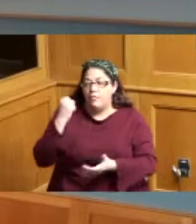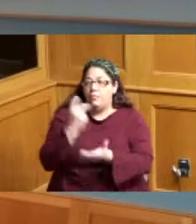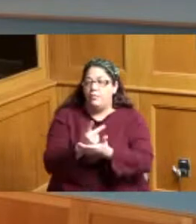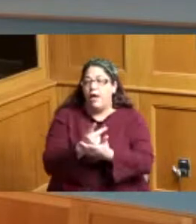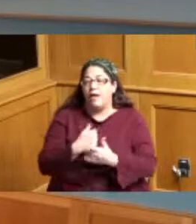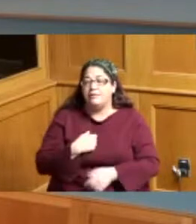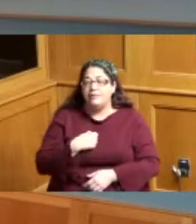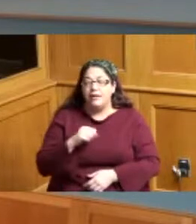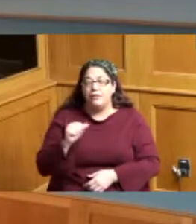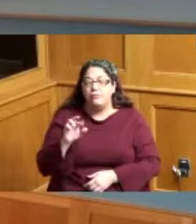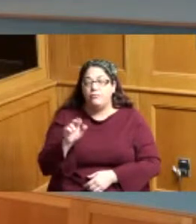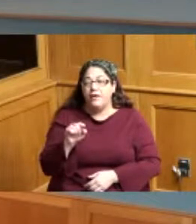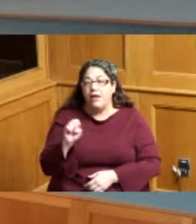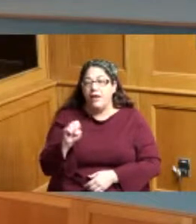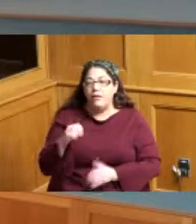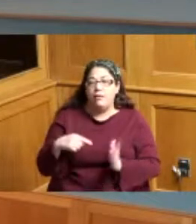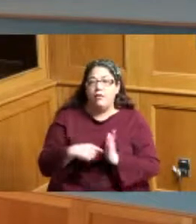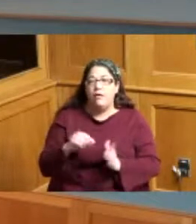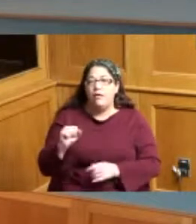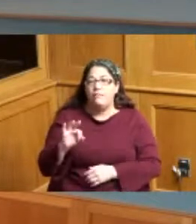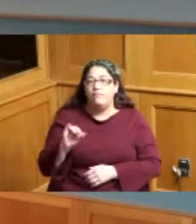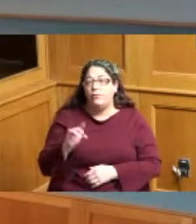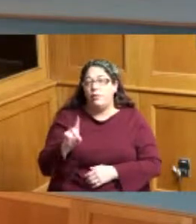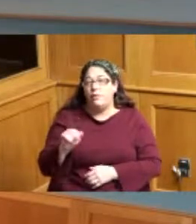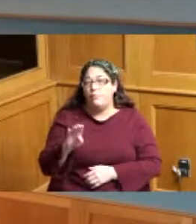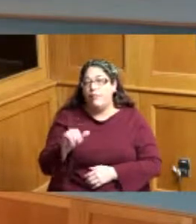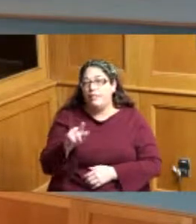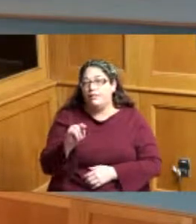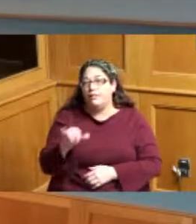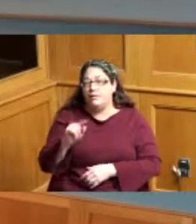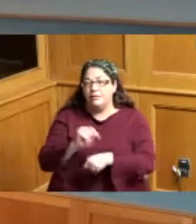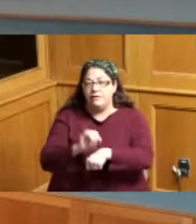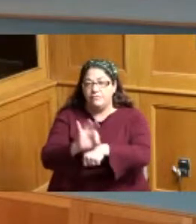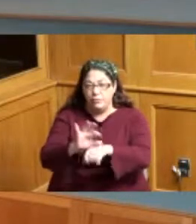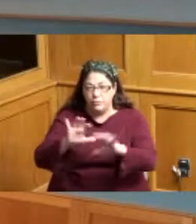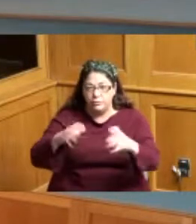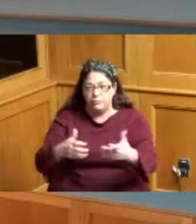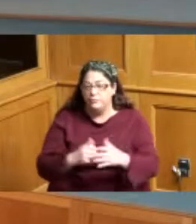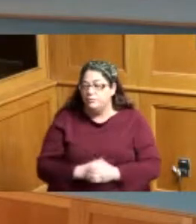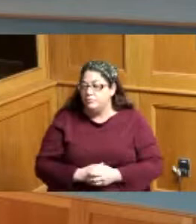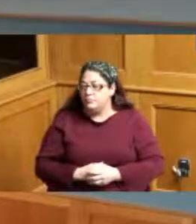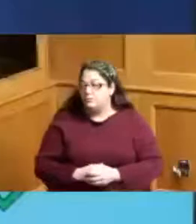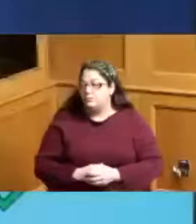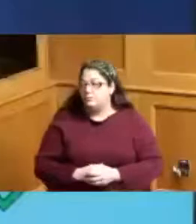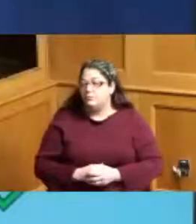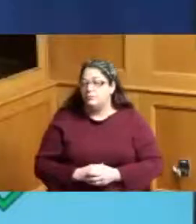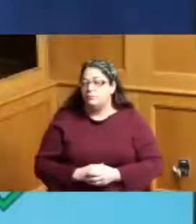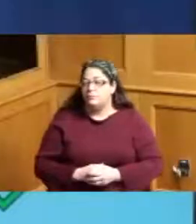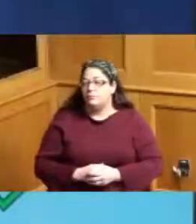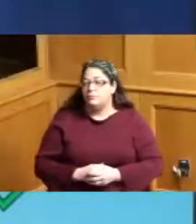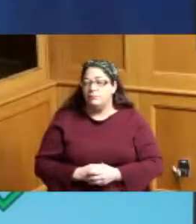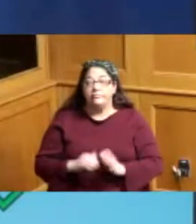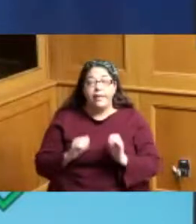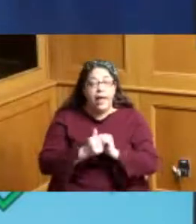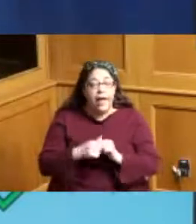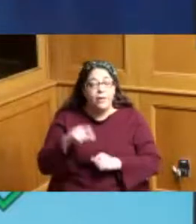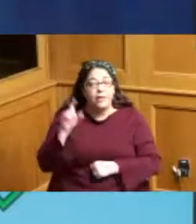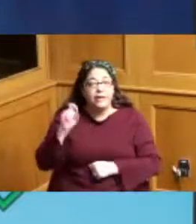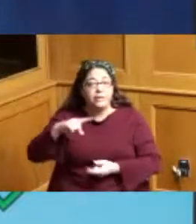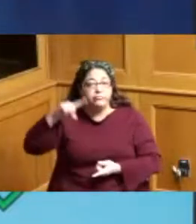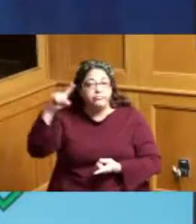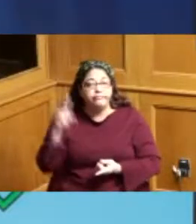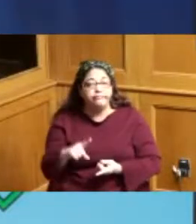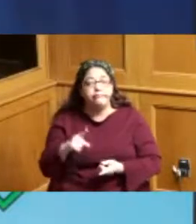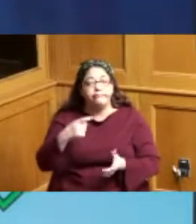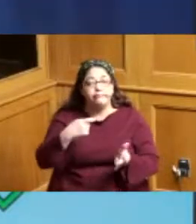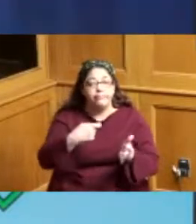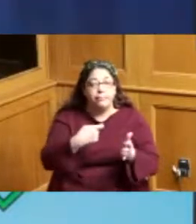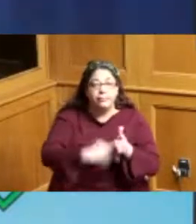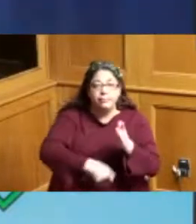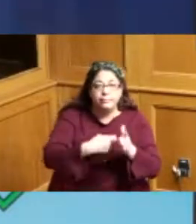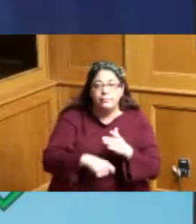task force in order to help identify ways to address affordability of of sewer rates and